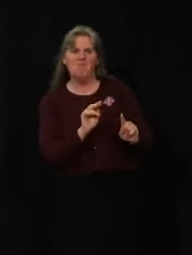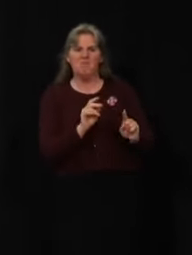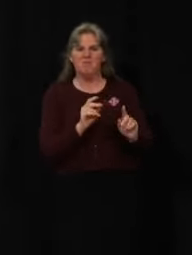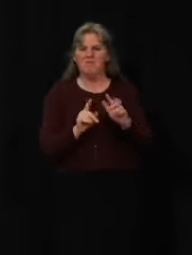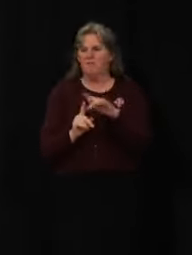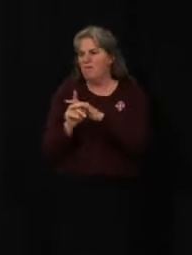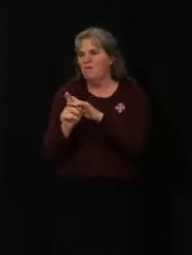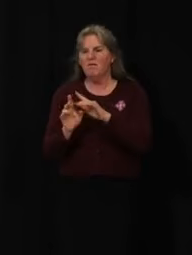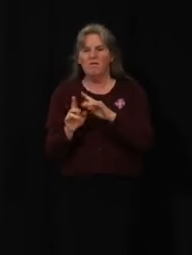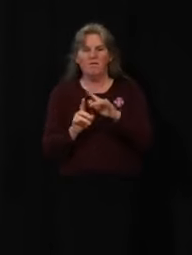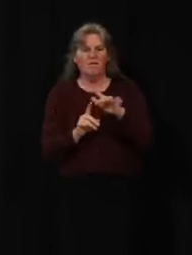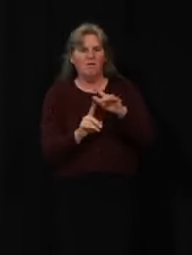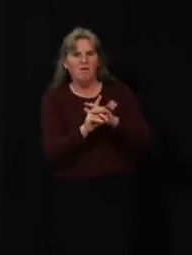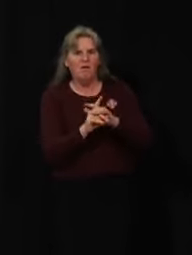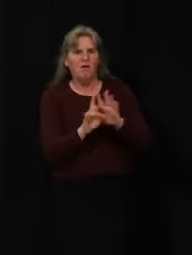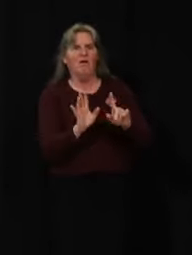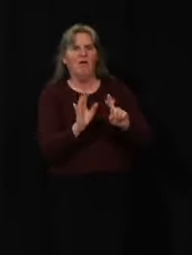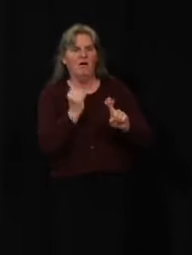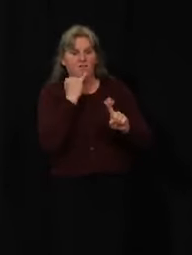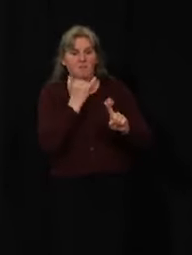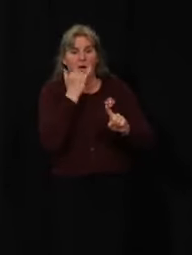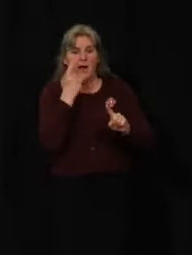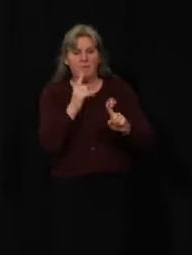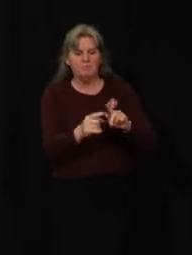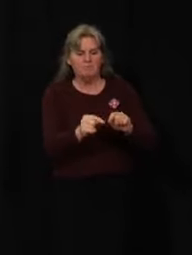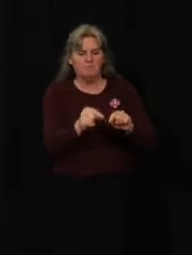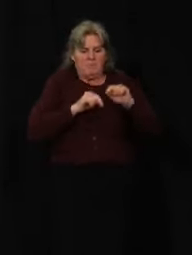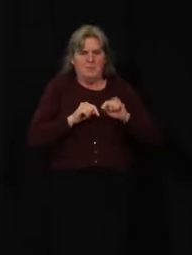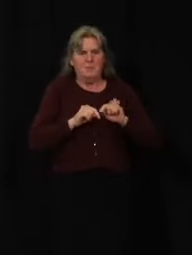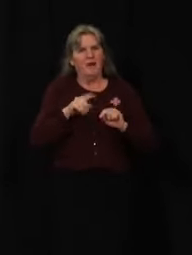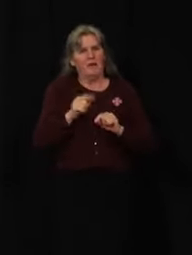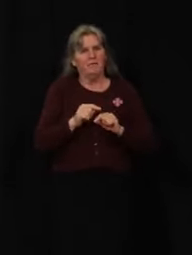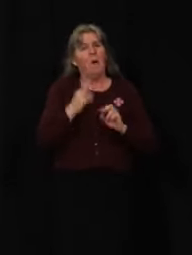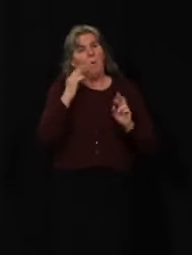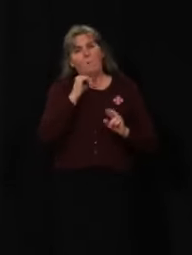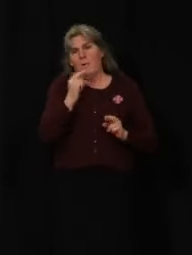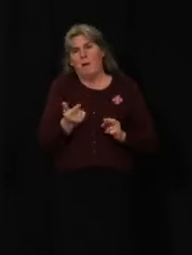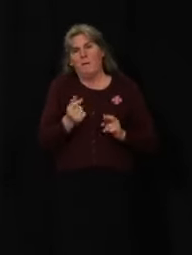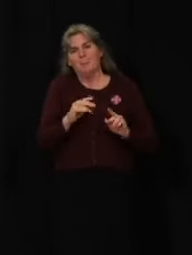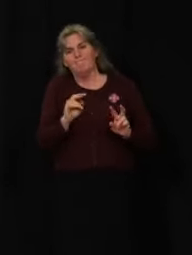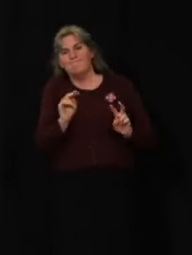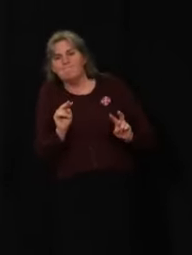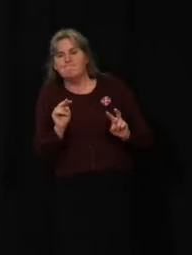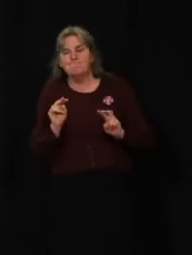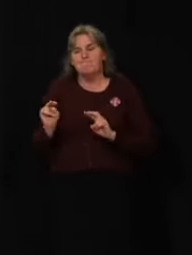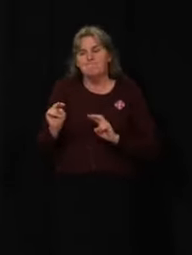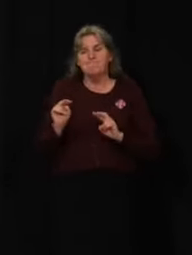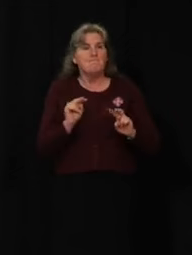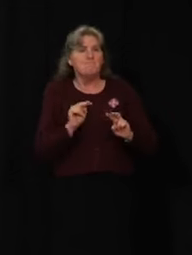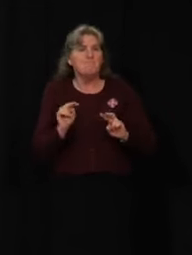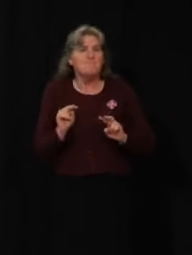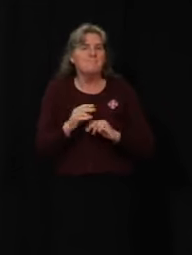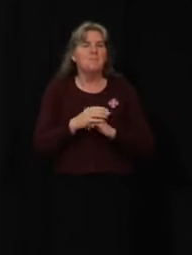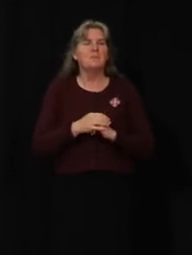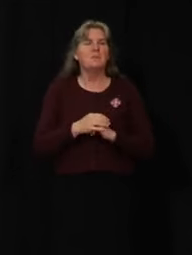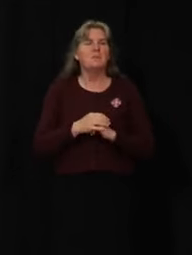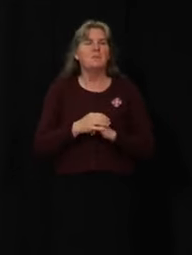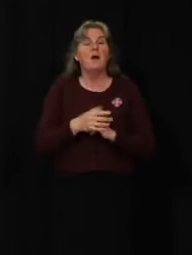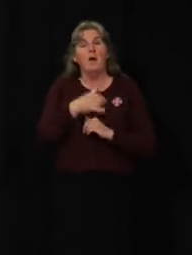triggers for an unfortunate step backwards that we all hope we will not have to take. Our goal is to keep border